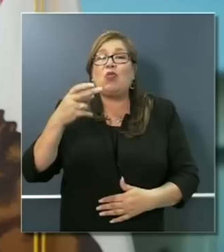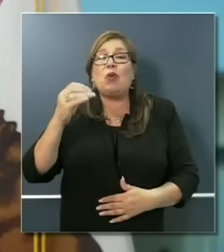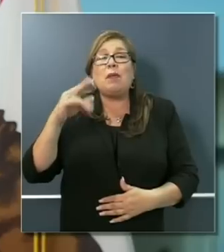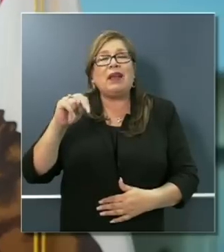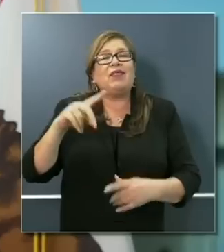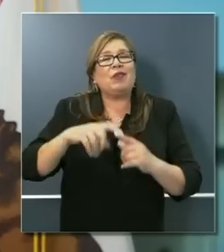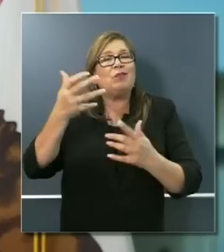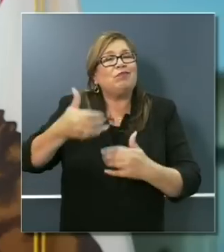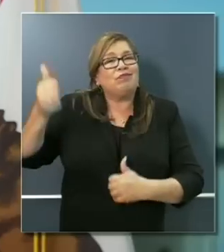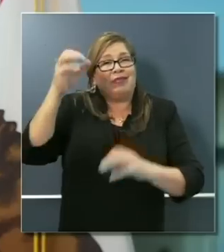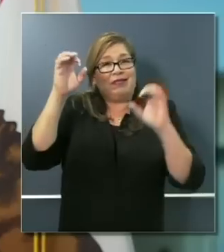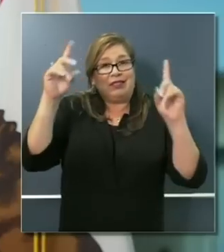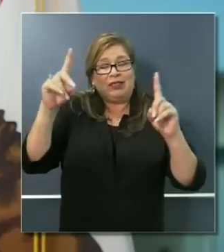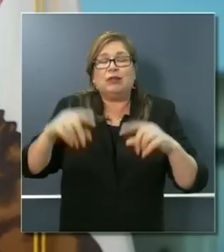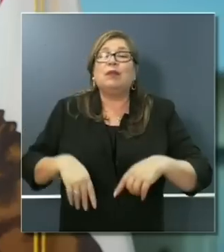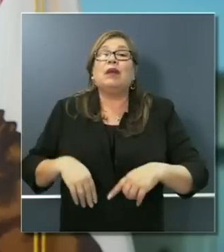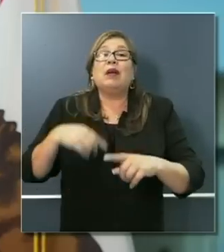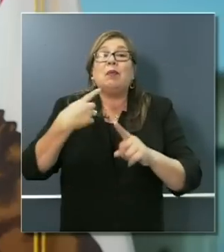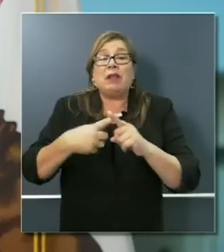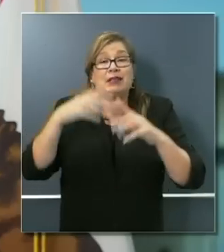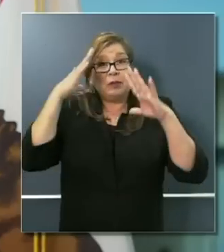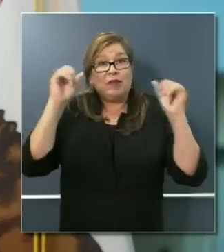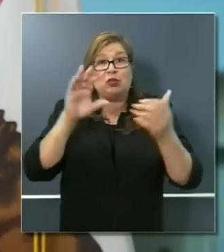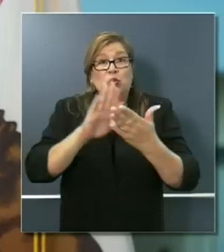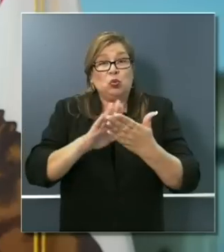AS A PARENT, THAT IS TOP OF